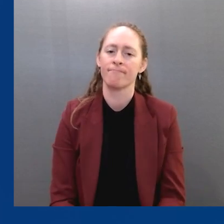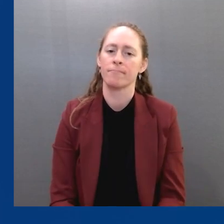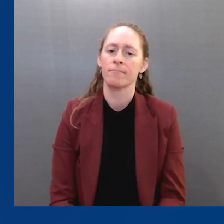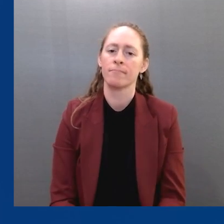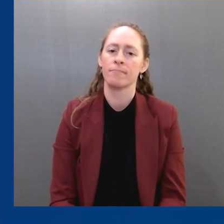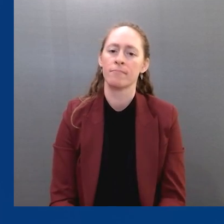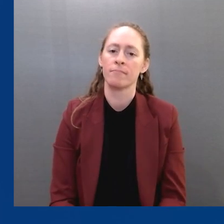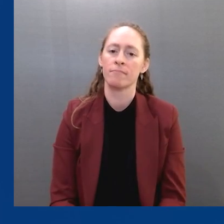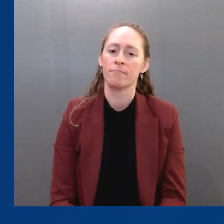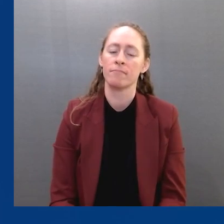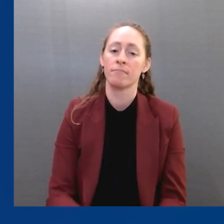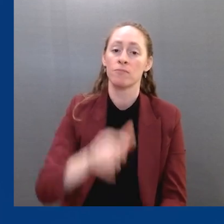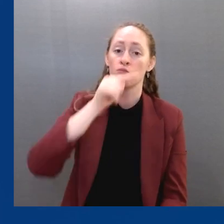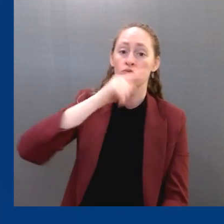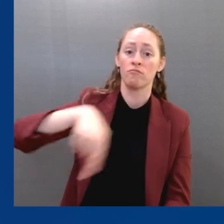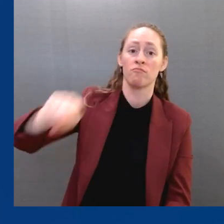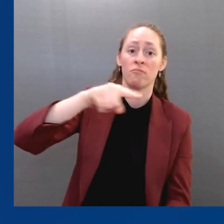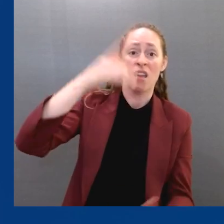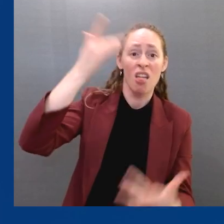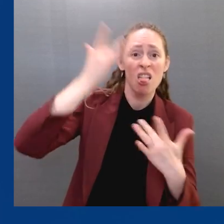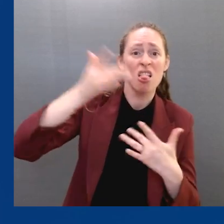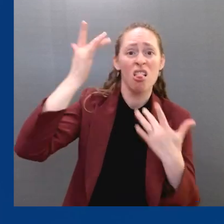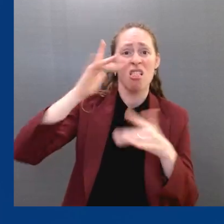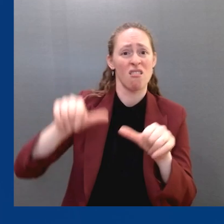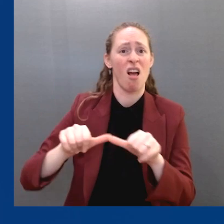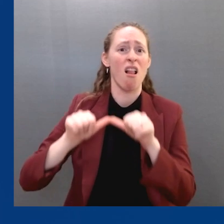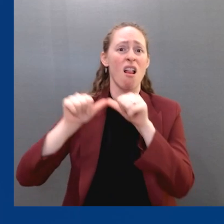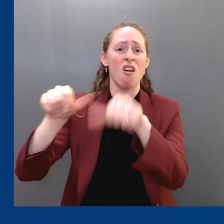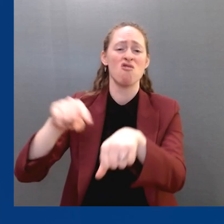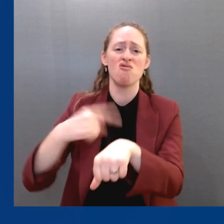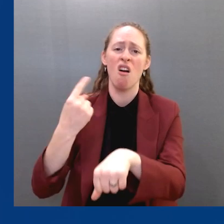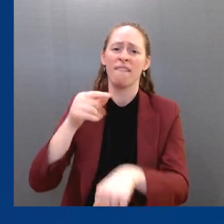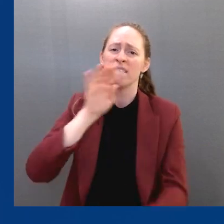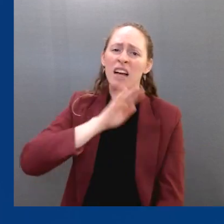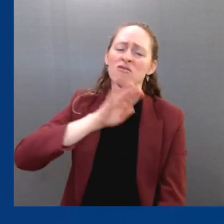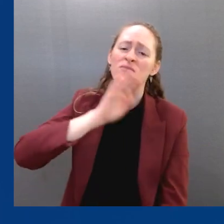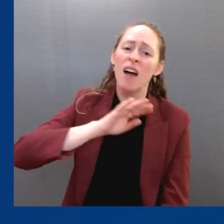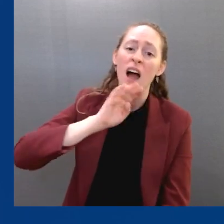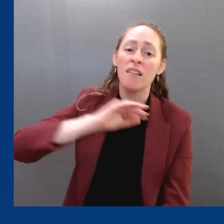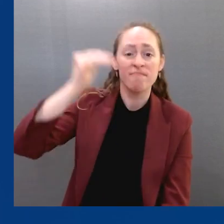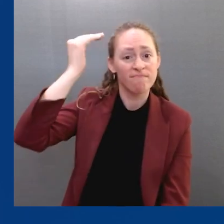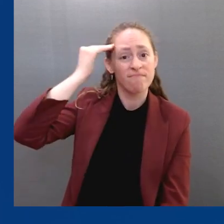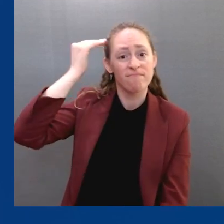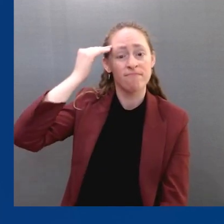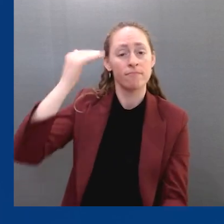but also can lead people to have significant long term symptoms and long term disability. And that's long COVID.